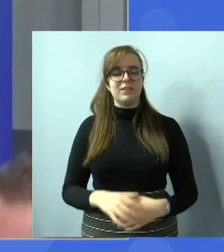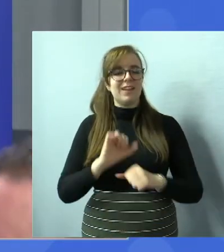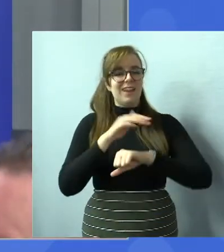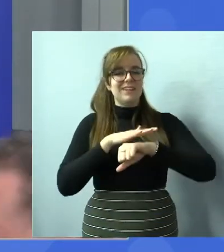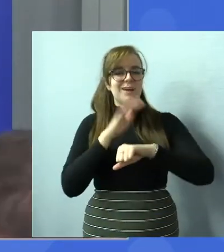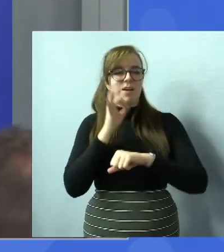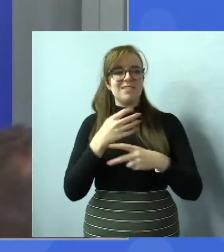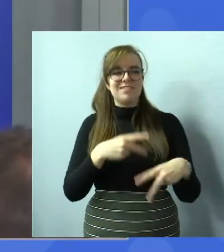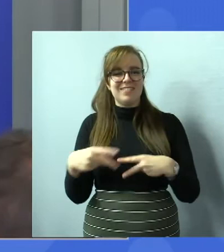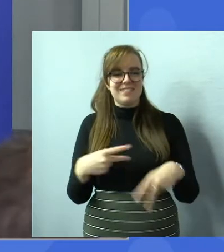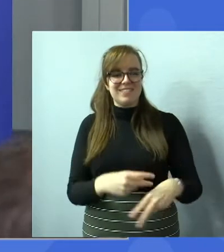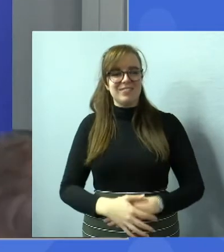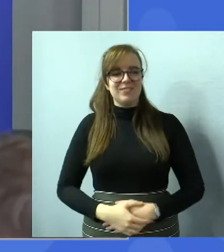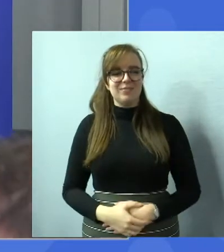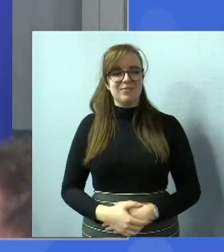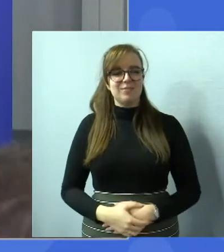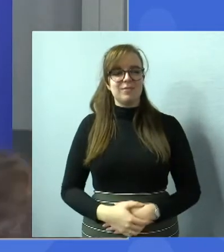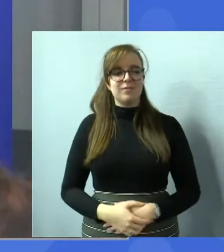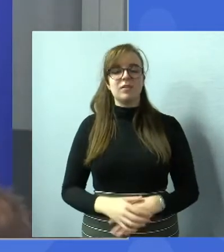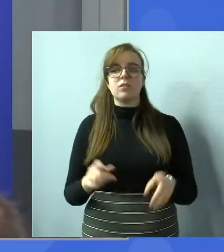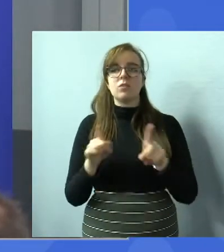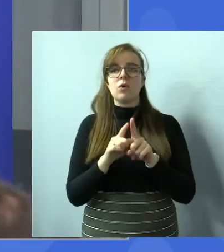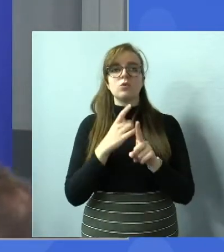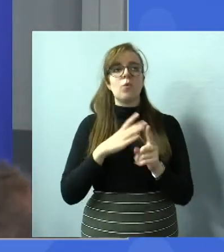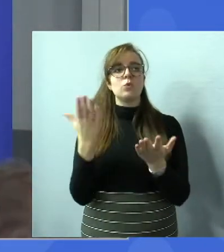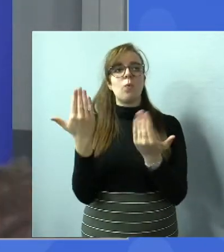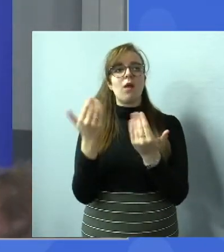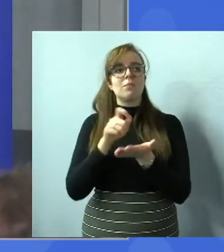so I also I'd like to welcome the Secretariat into the room if everybody